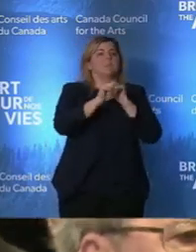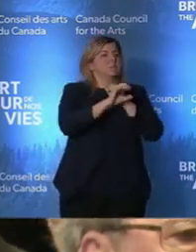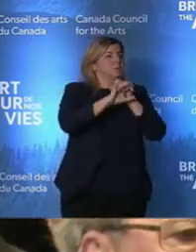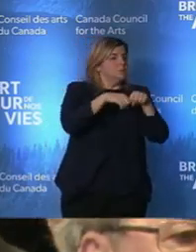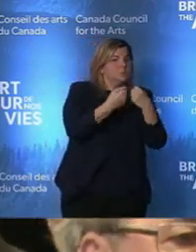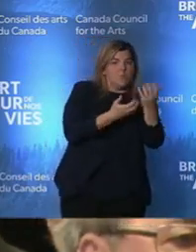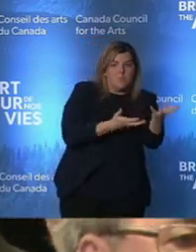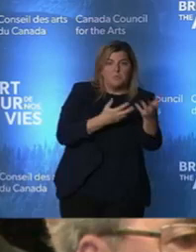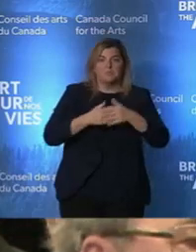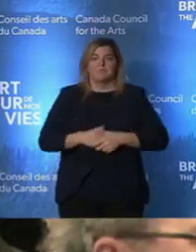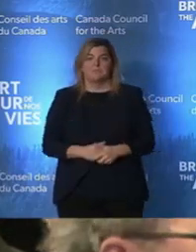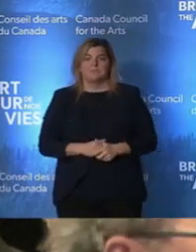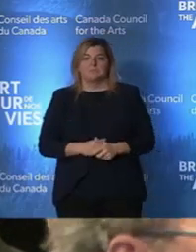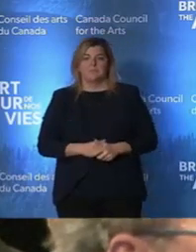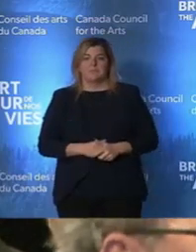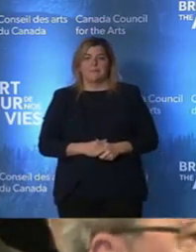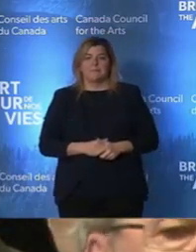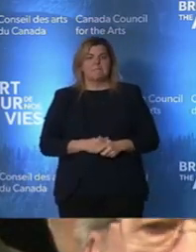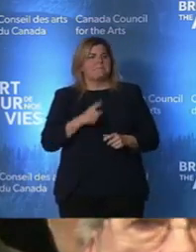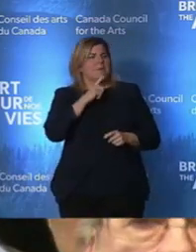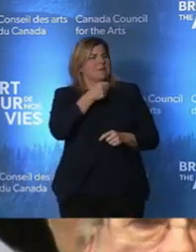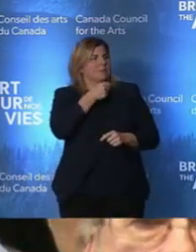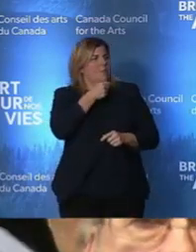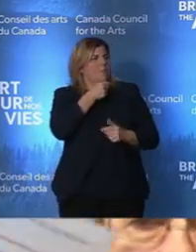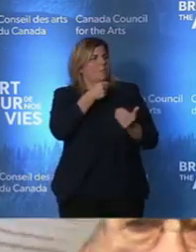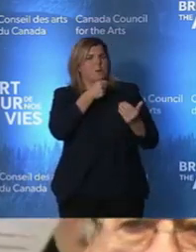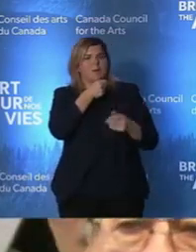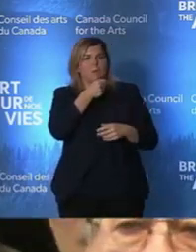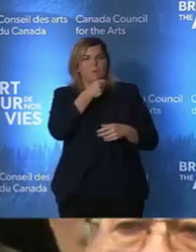capture your question for our web audience, and please don't forget to introduce yourself.